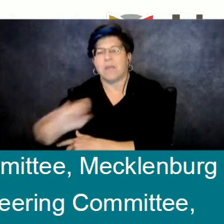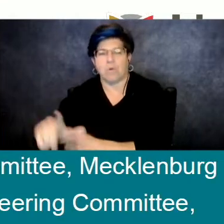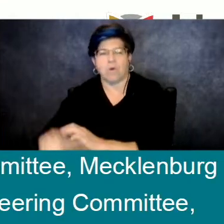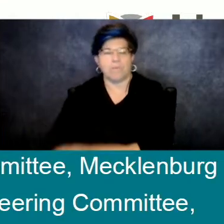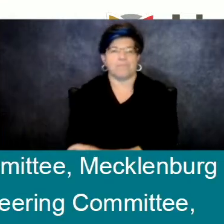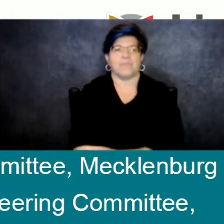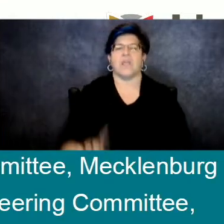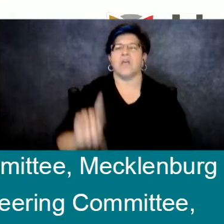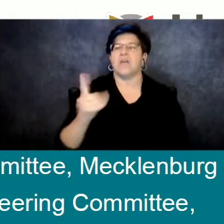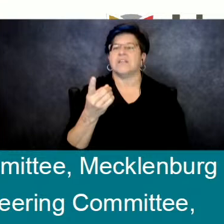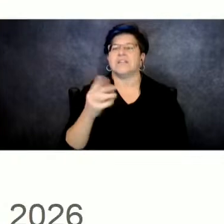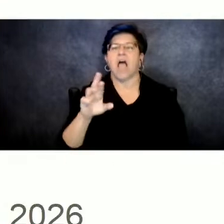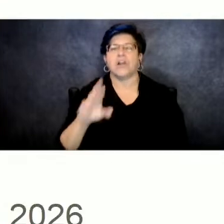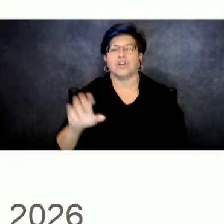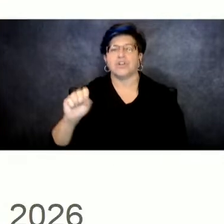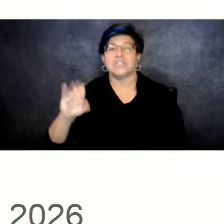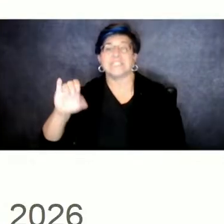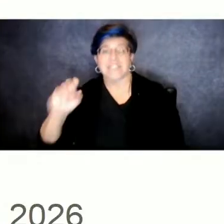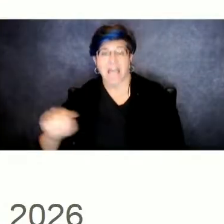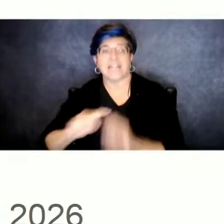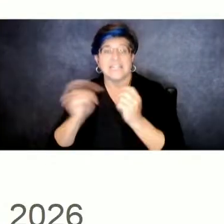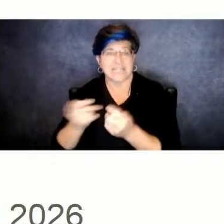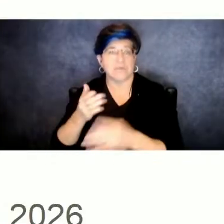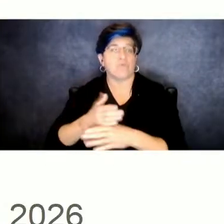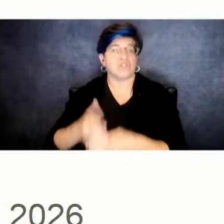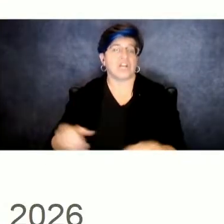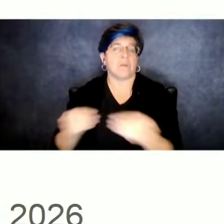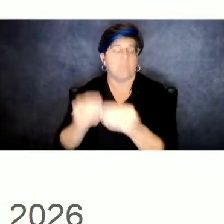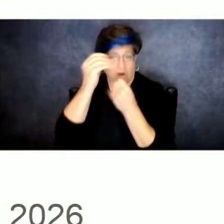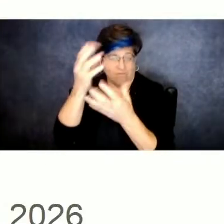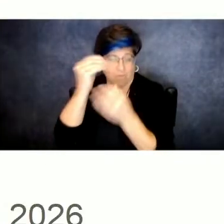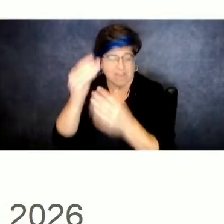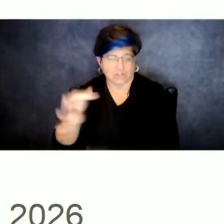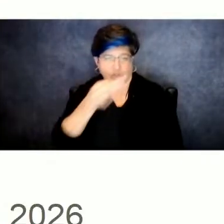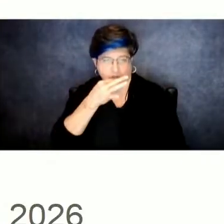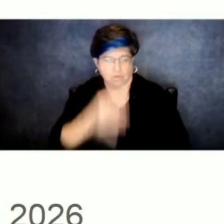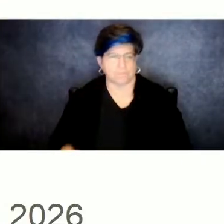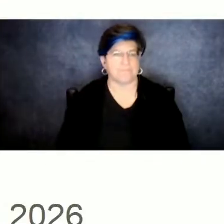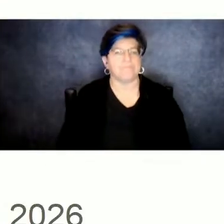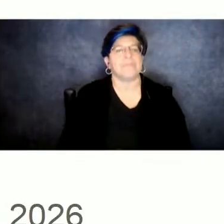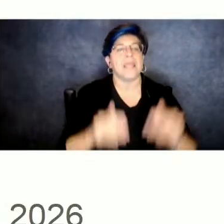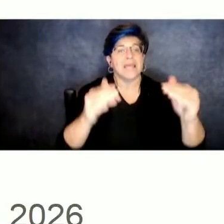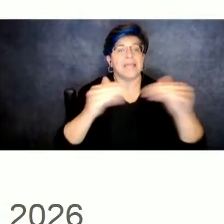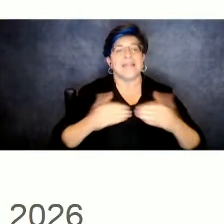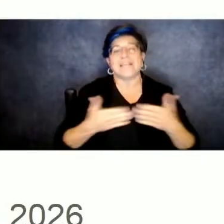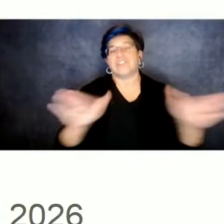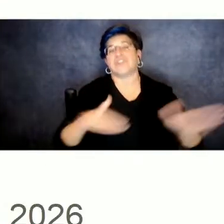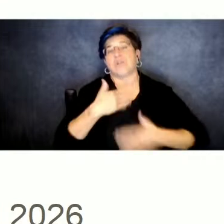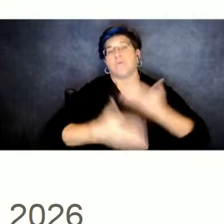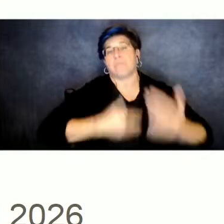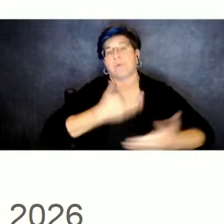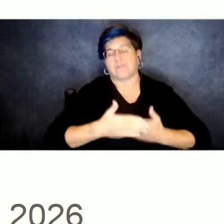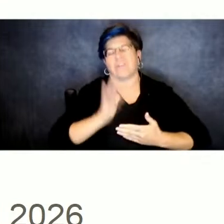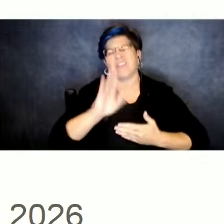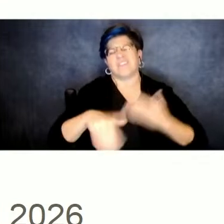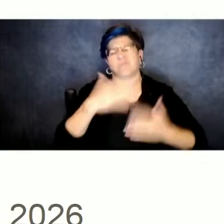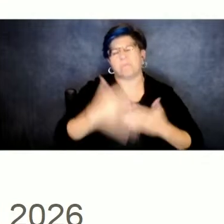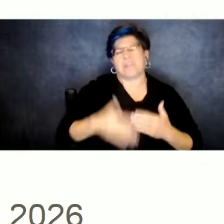MONTH OF APRIL SO WE WILL DR.